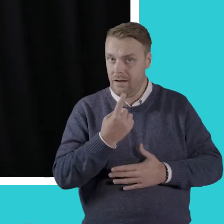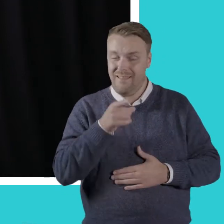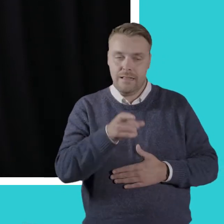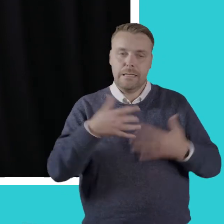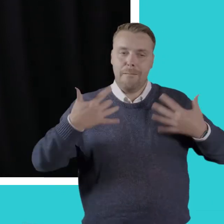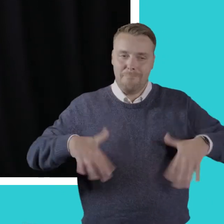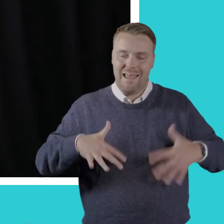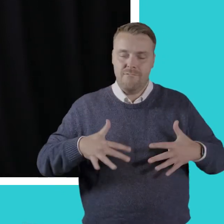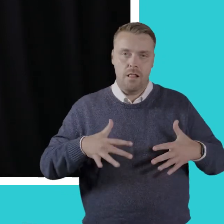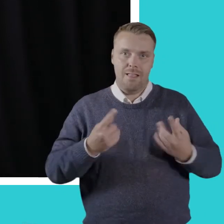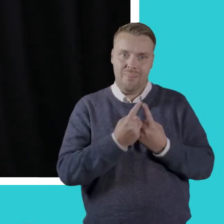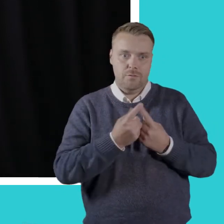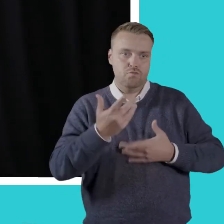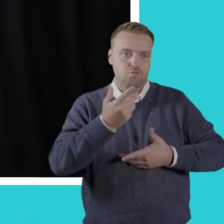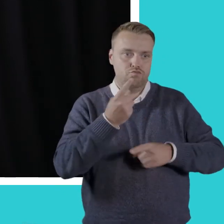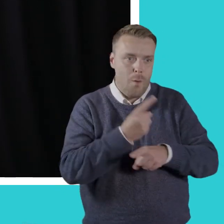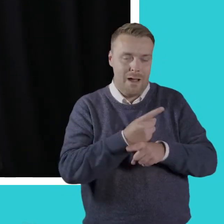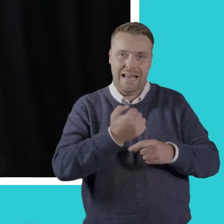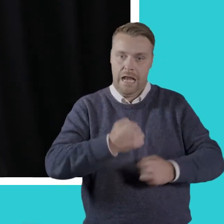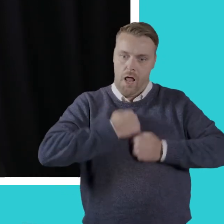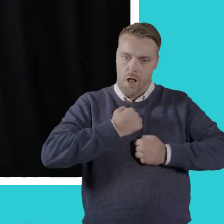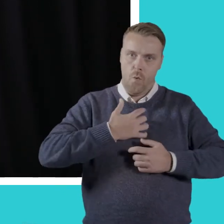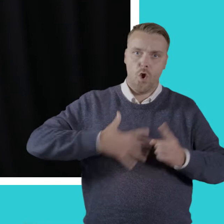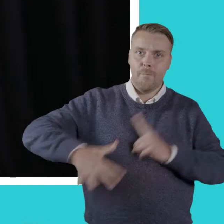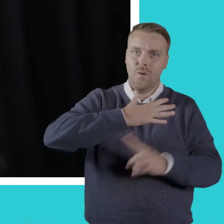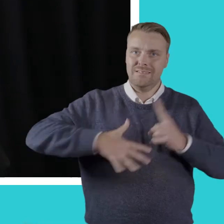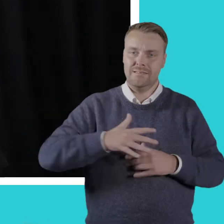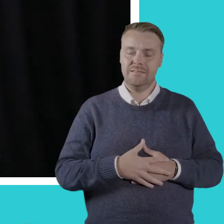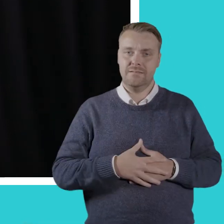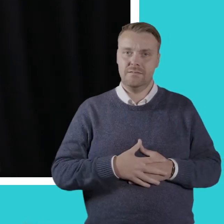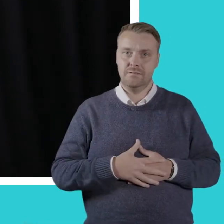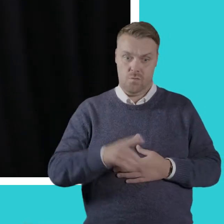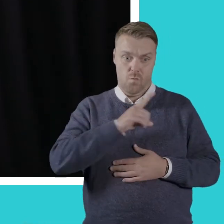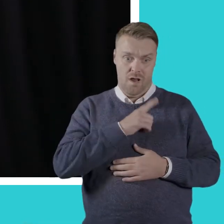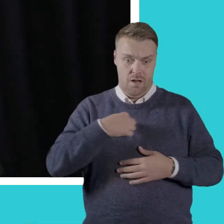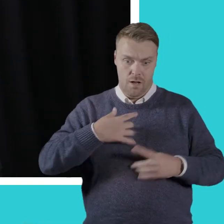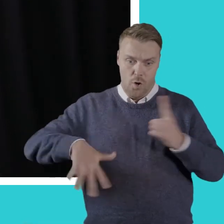in our own communities because we don't when we are already in places of oppression to go